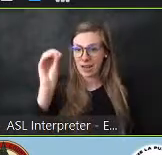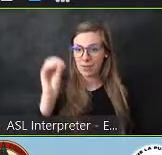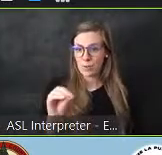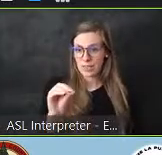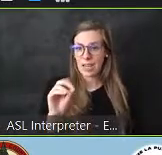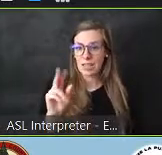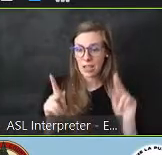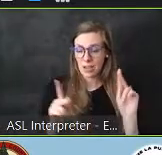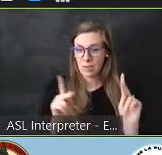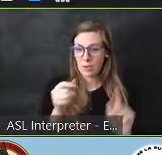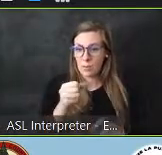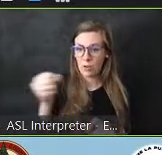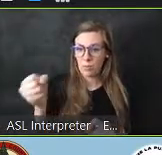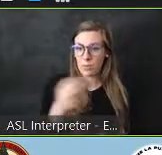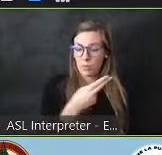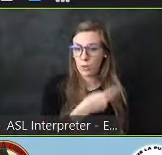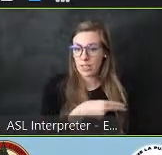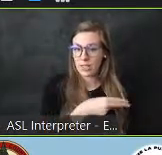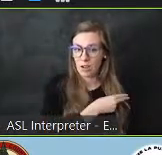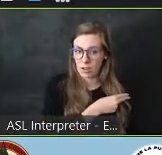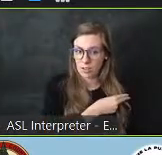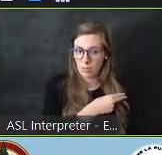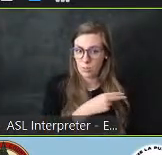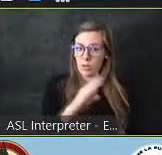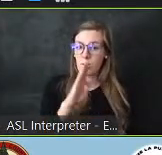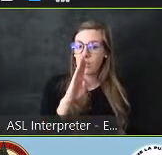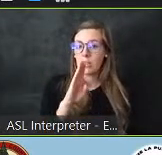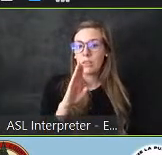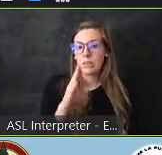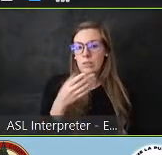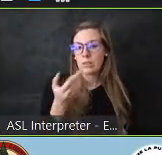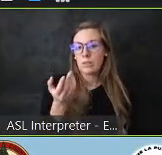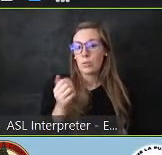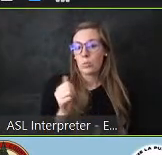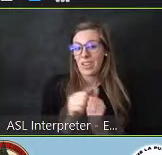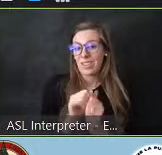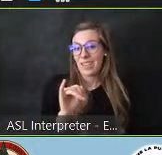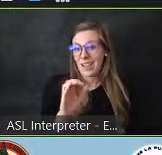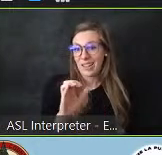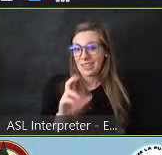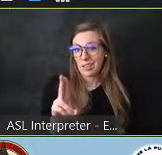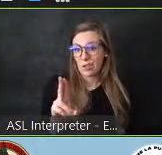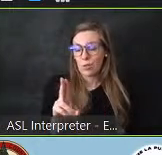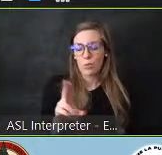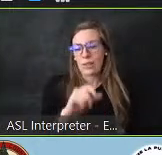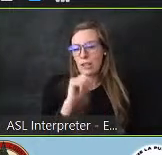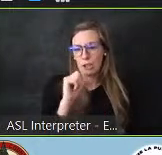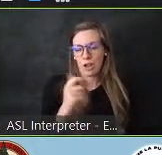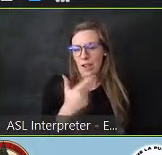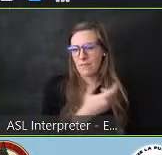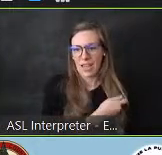And I see you are not vaccinated in